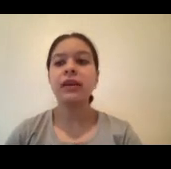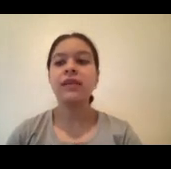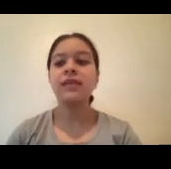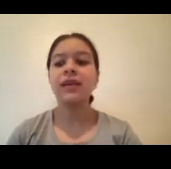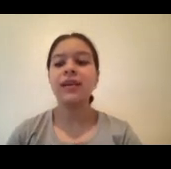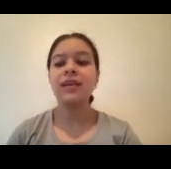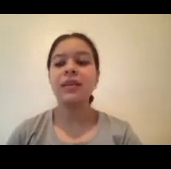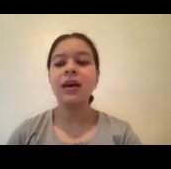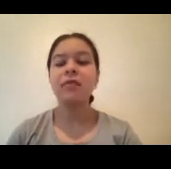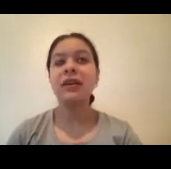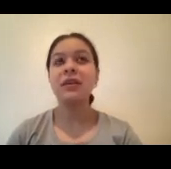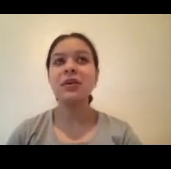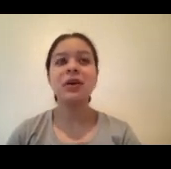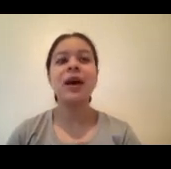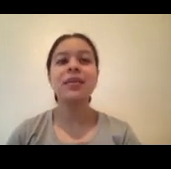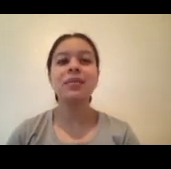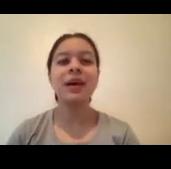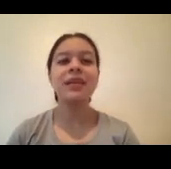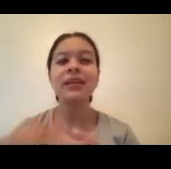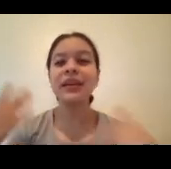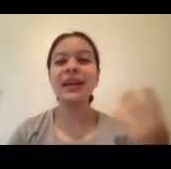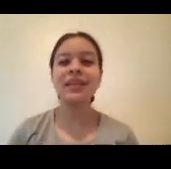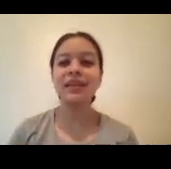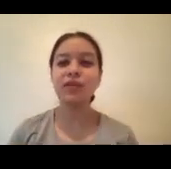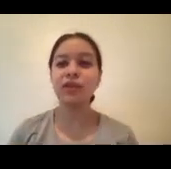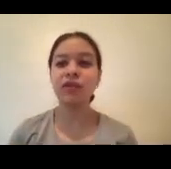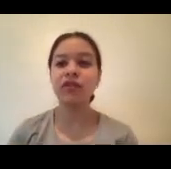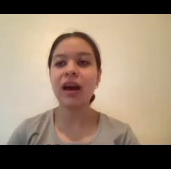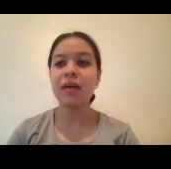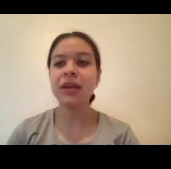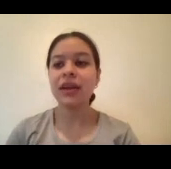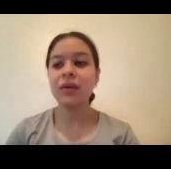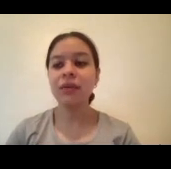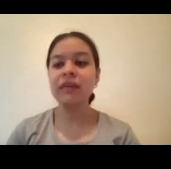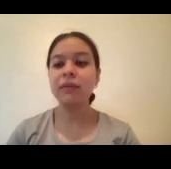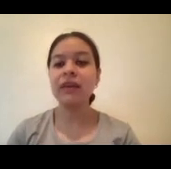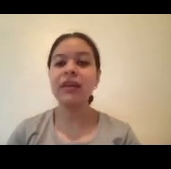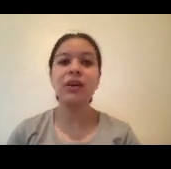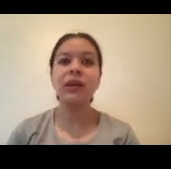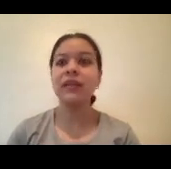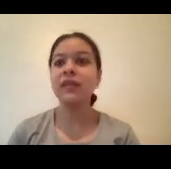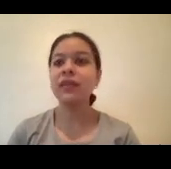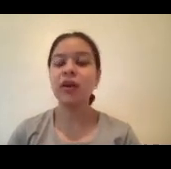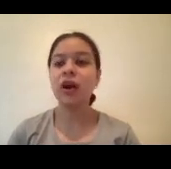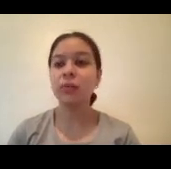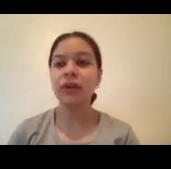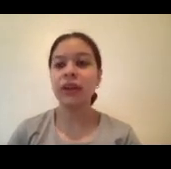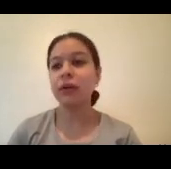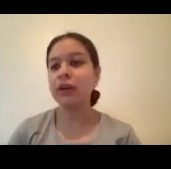because I mean, you know, I think looking at this for the first time, it really seems like, you know, like this is a lot of hard work, Like we're